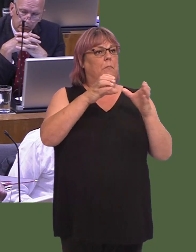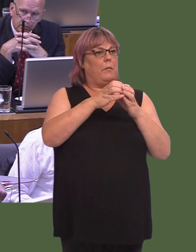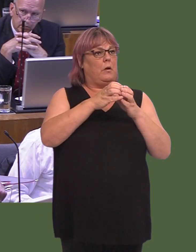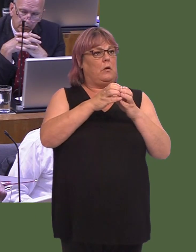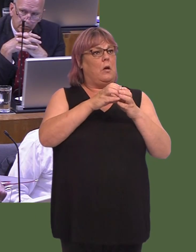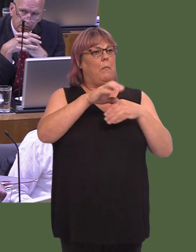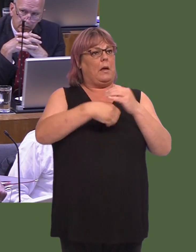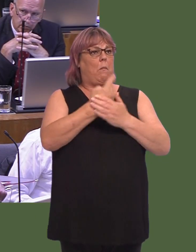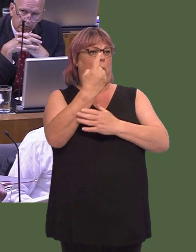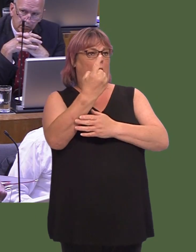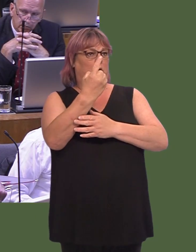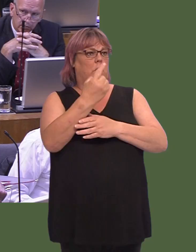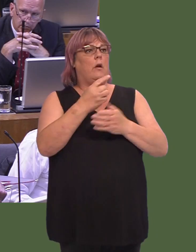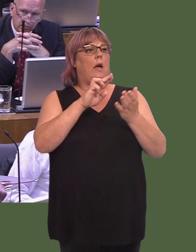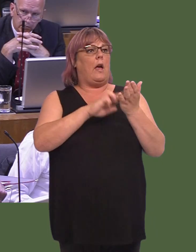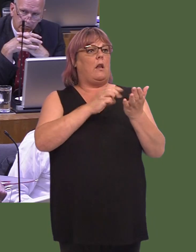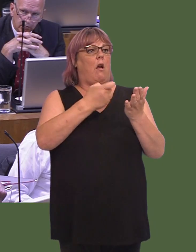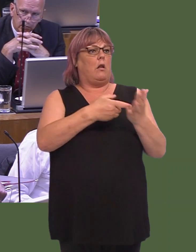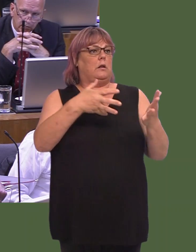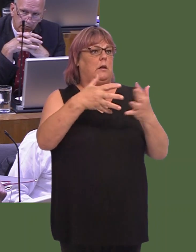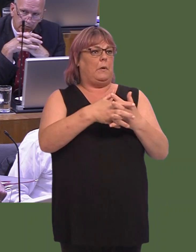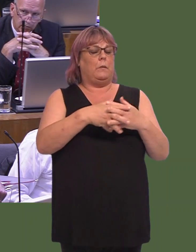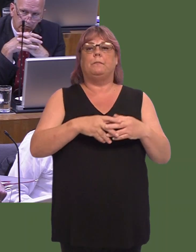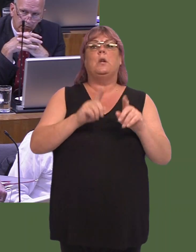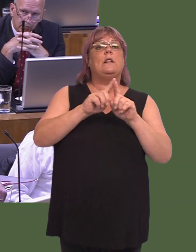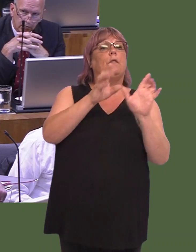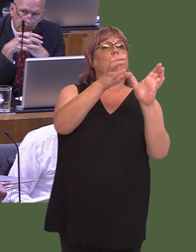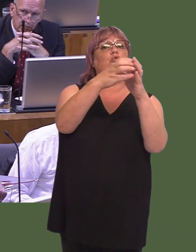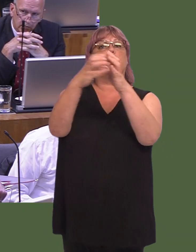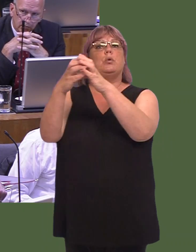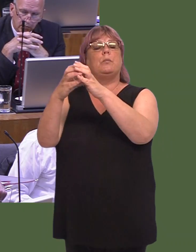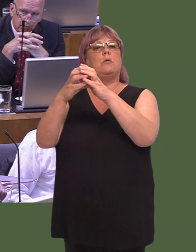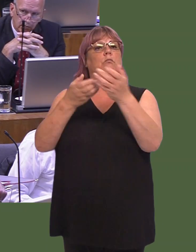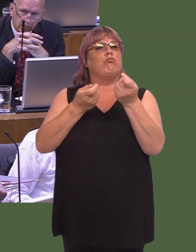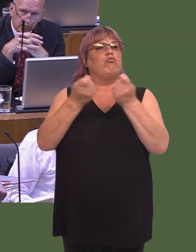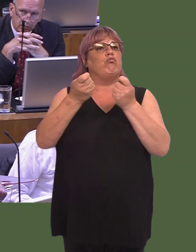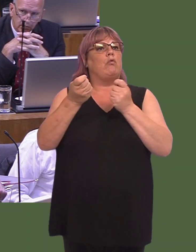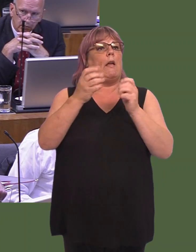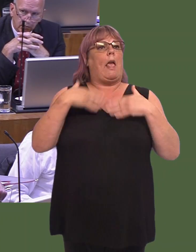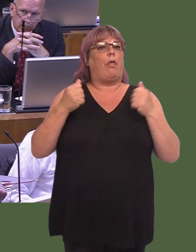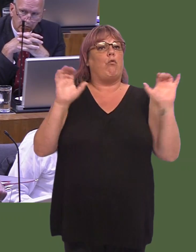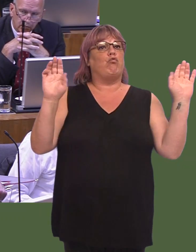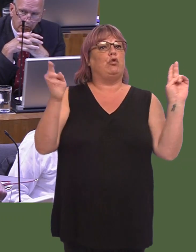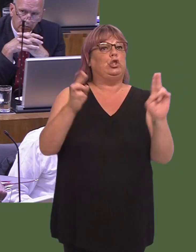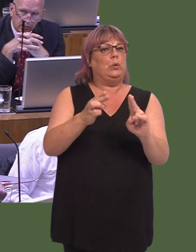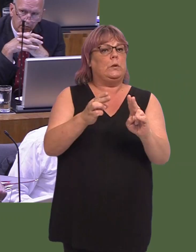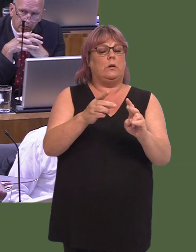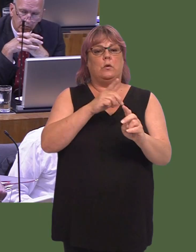Resources Wales—and we reduced the number of bodies delivering health to make sure that